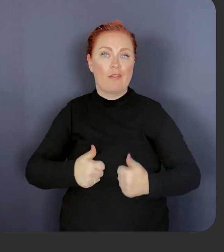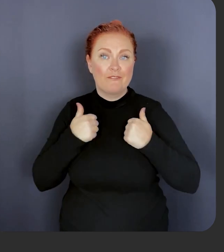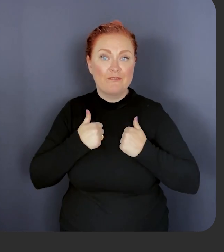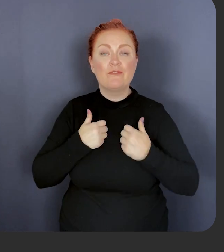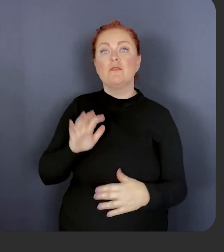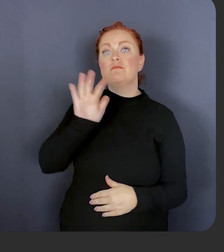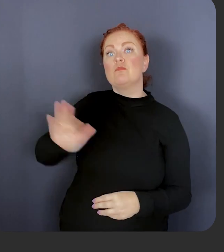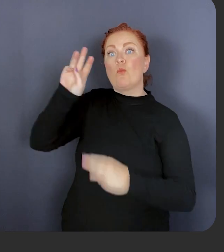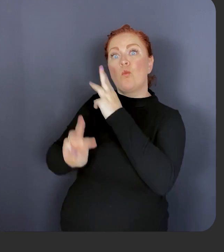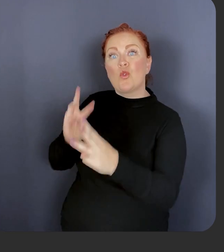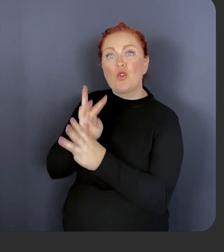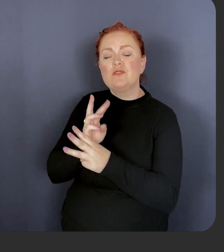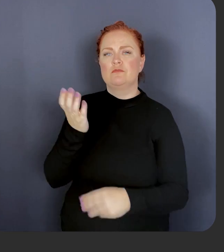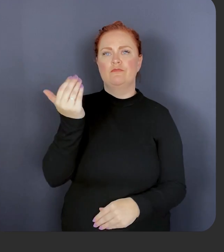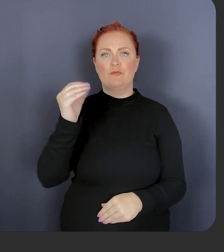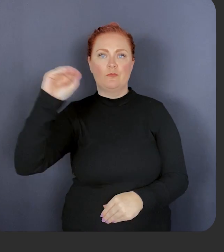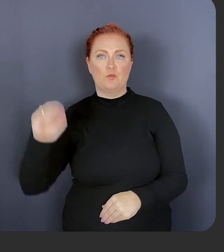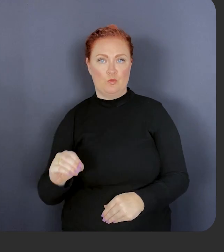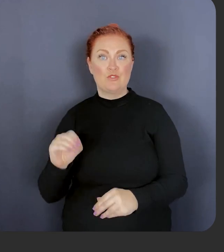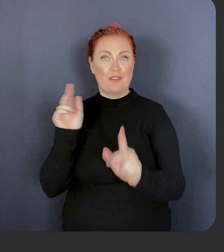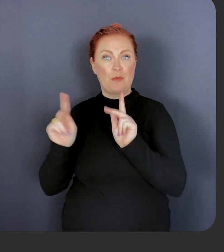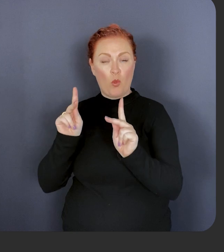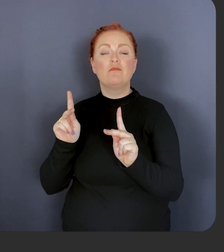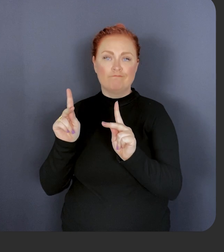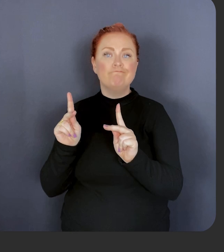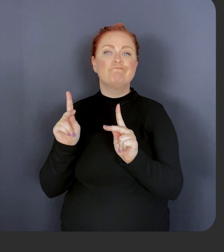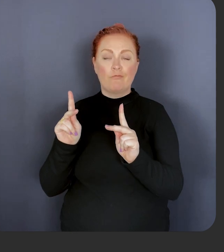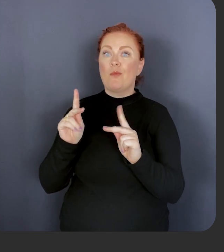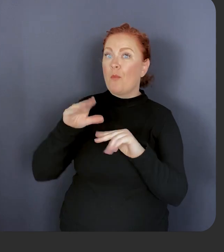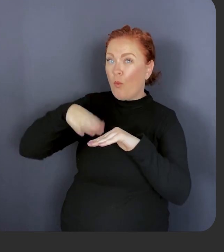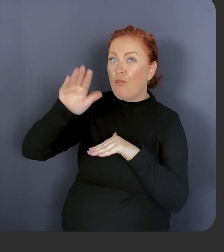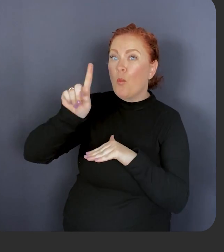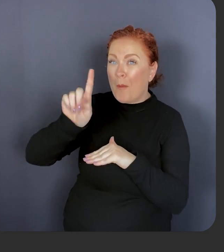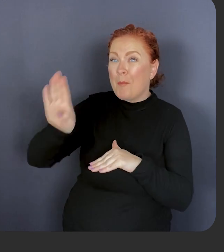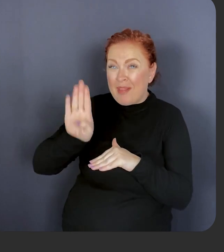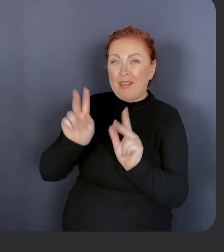Worldwide, about 15% of the world's population-- more than 1 billion people--